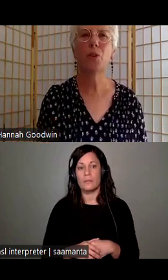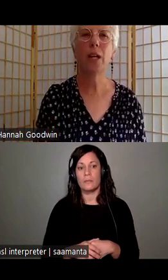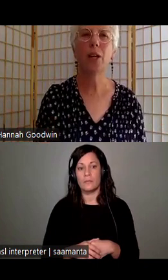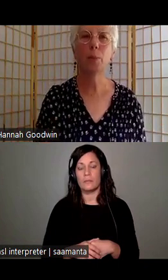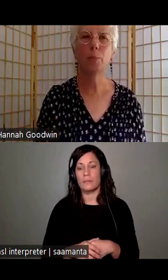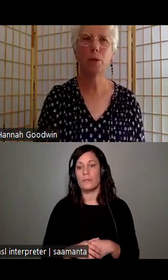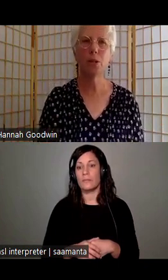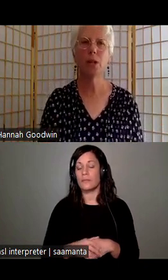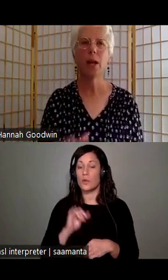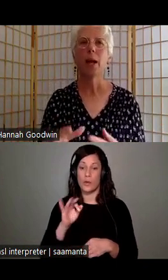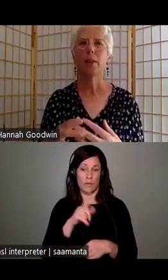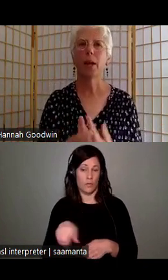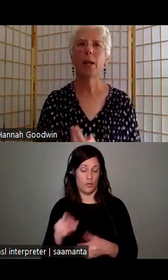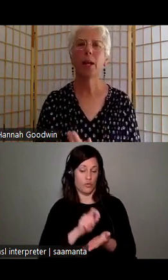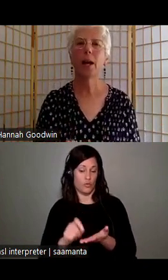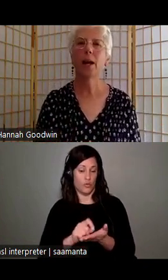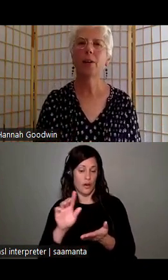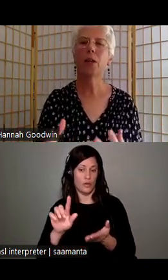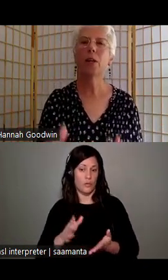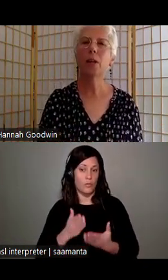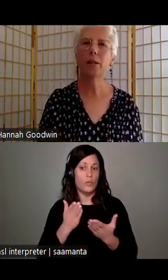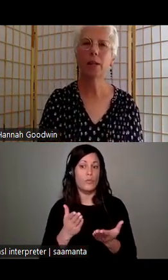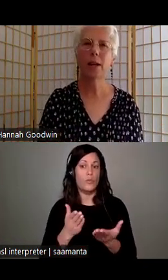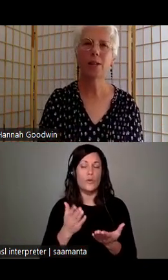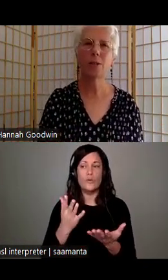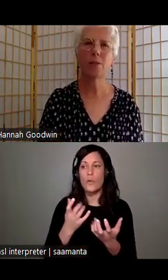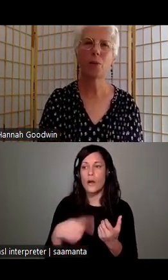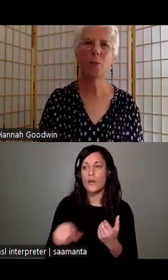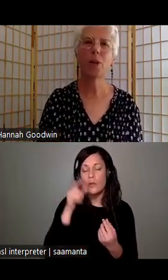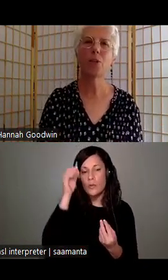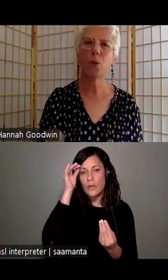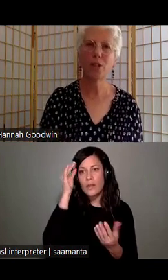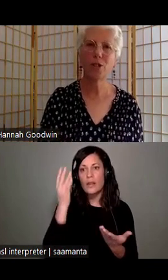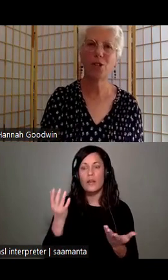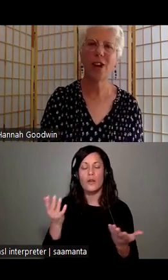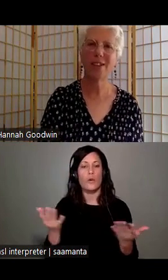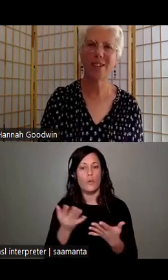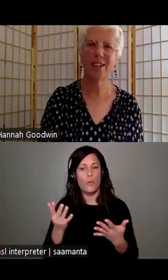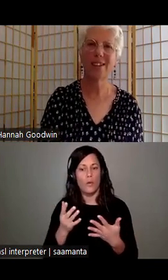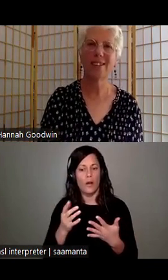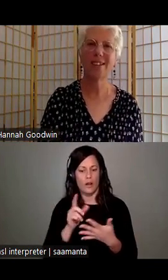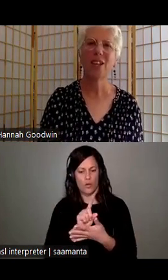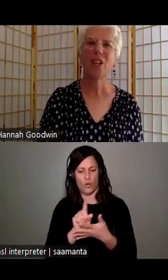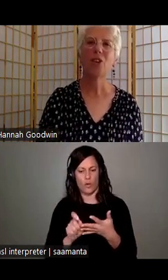If you're writing your proposal, then think along the lines of what are the questions you're asking.